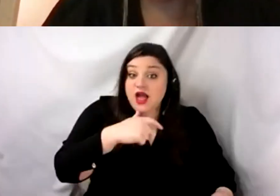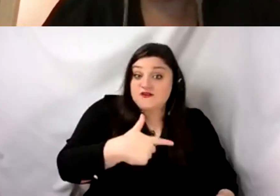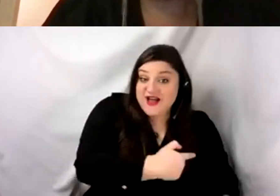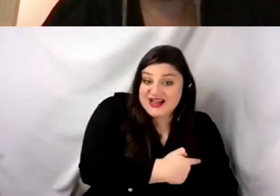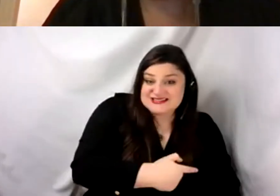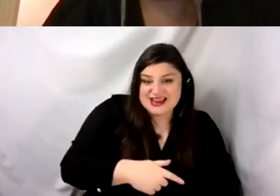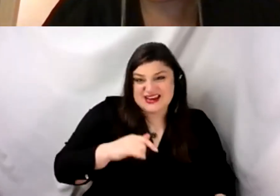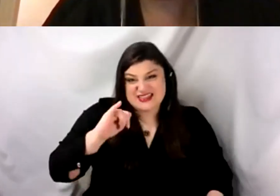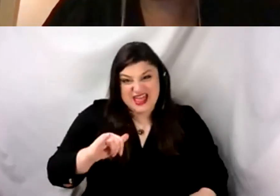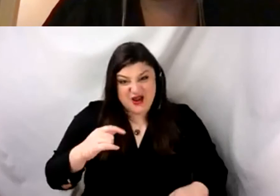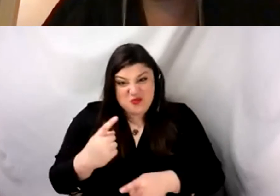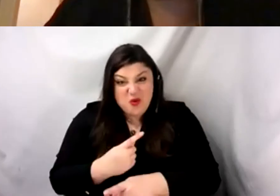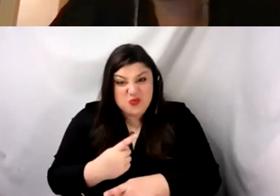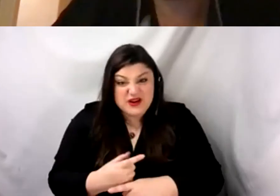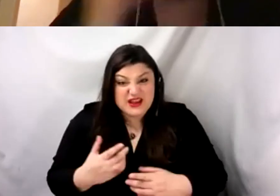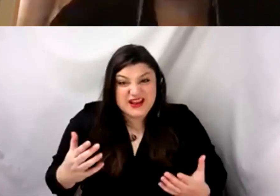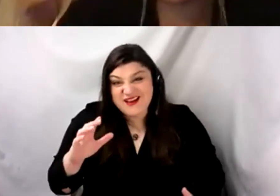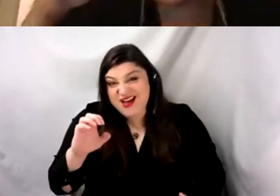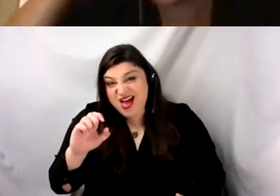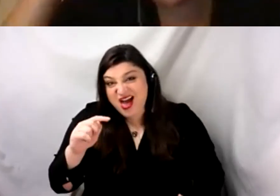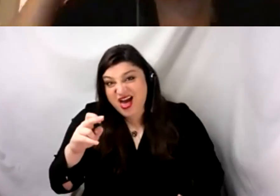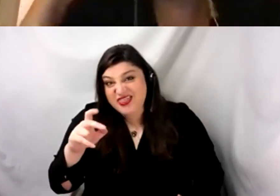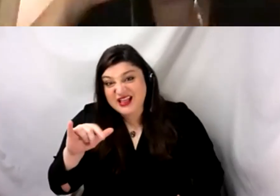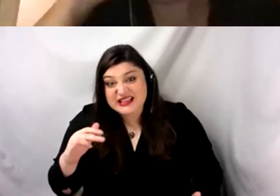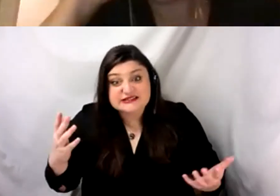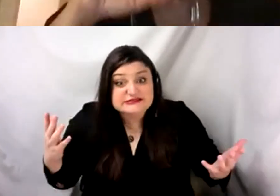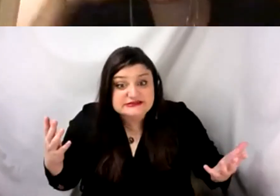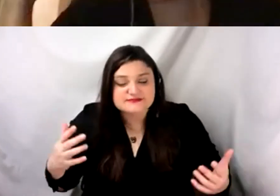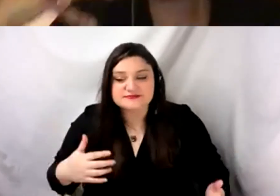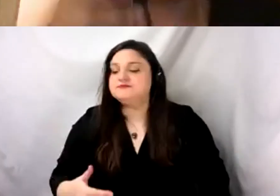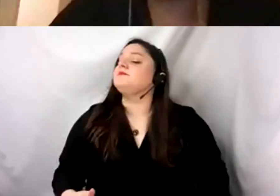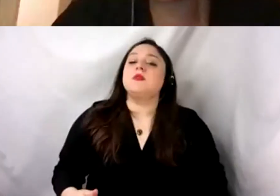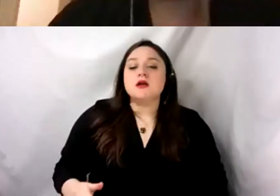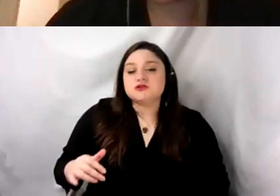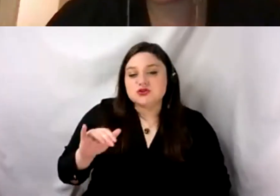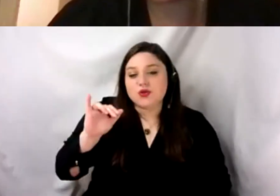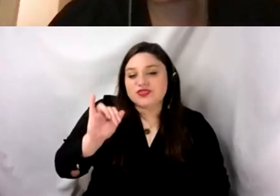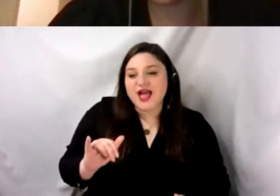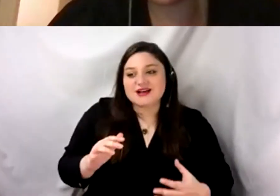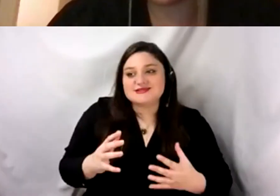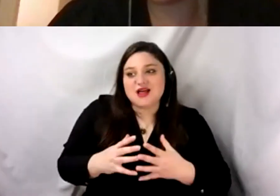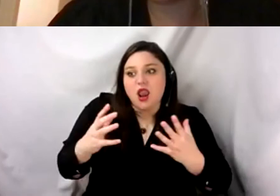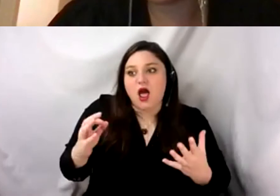A lot of things I've heard alluded to on this call are very much mirroring what we are seeing within our